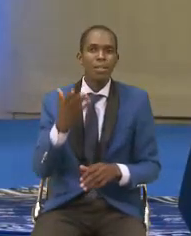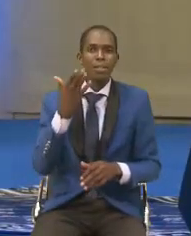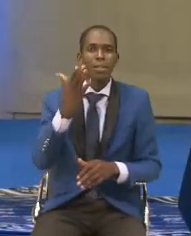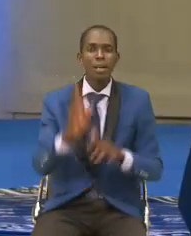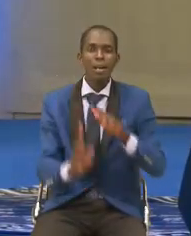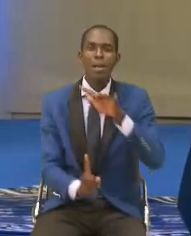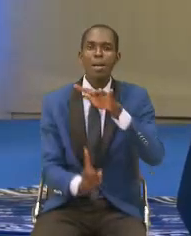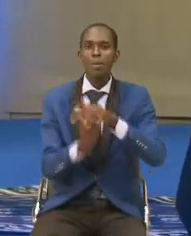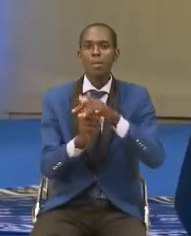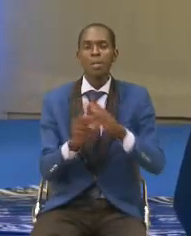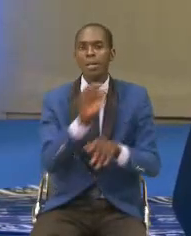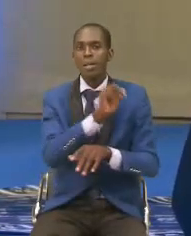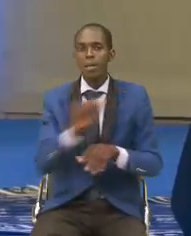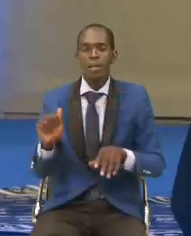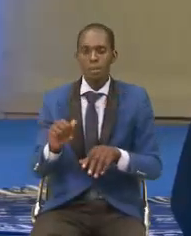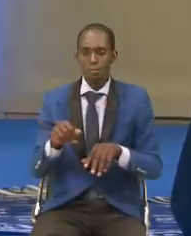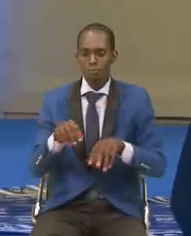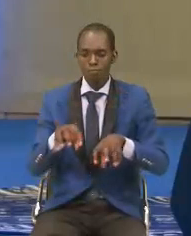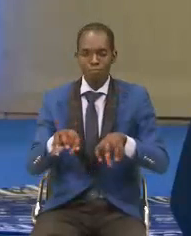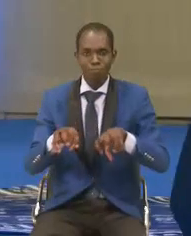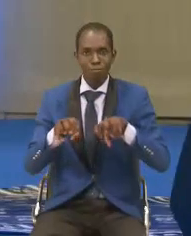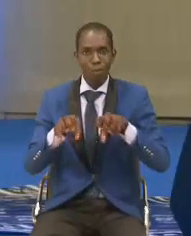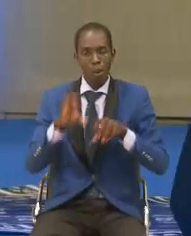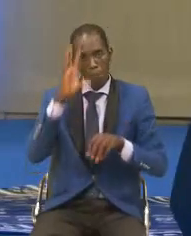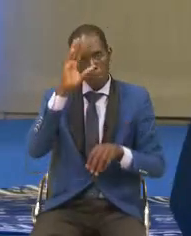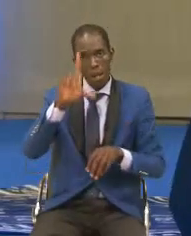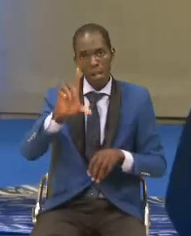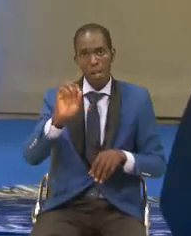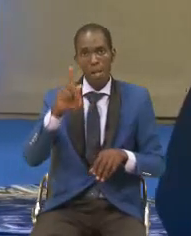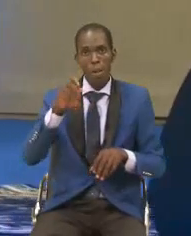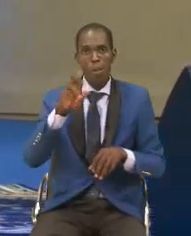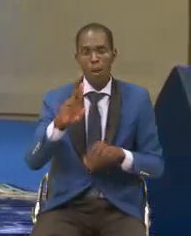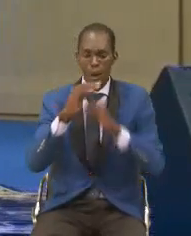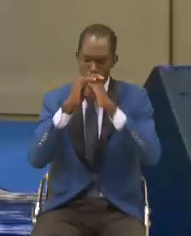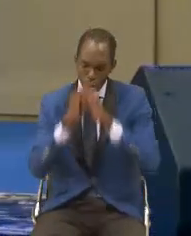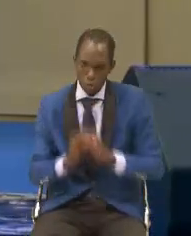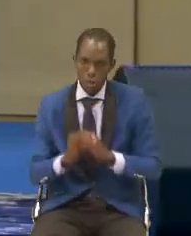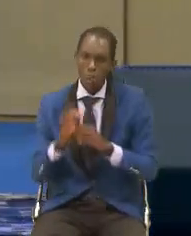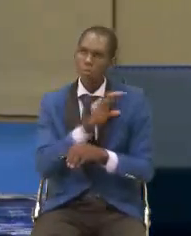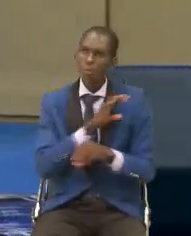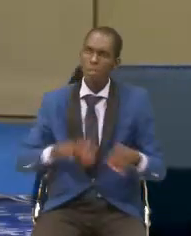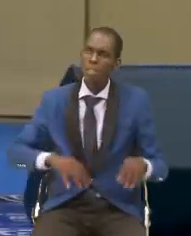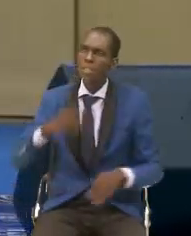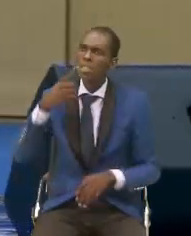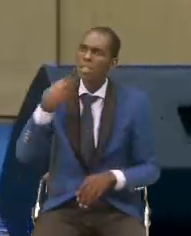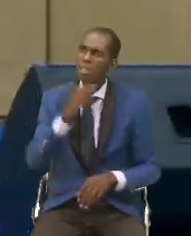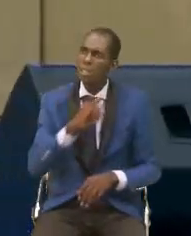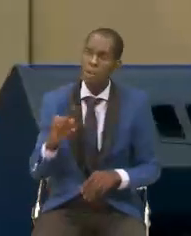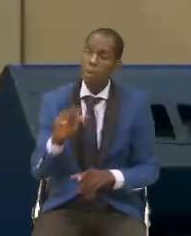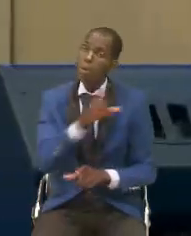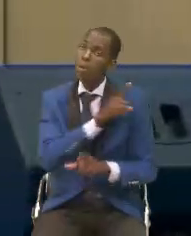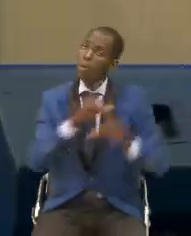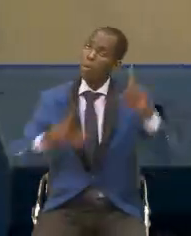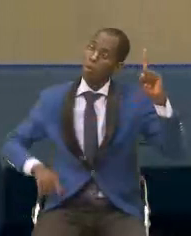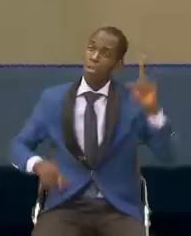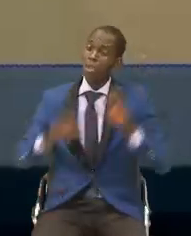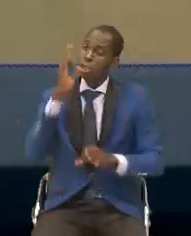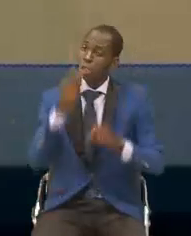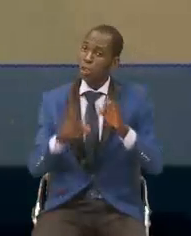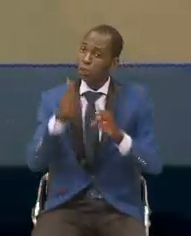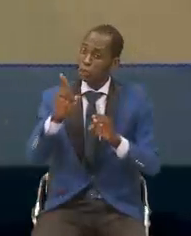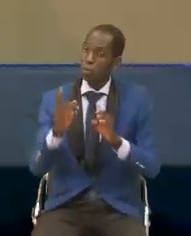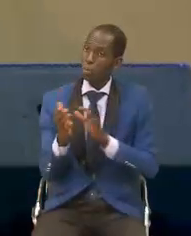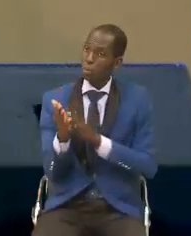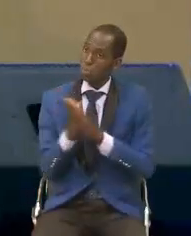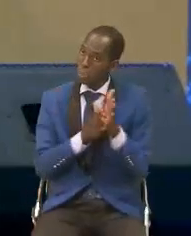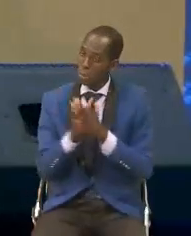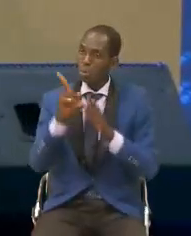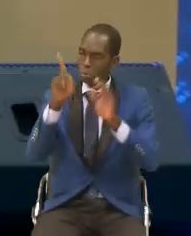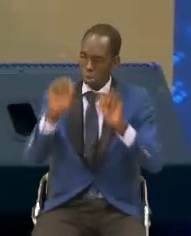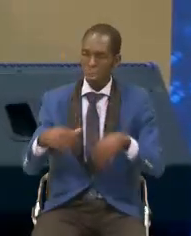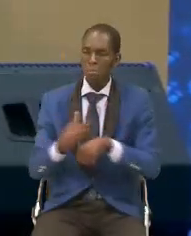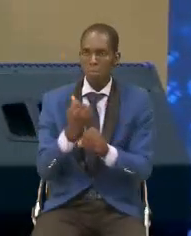were told and behold there came a leper and worshipped him saying lord if the